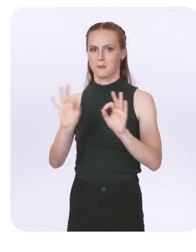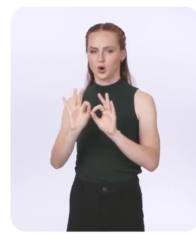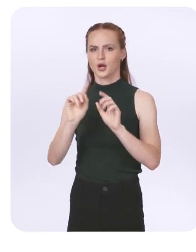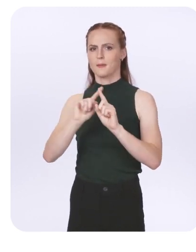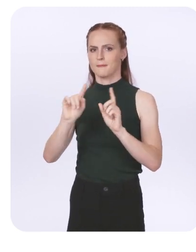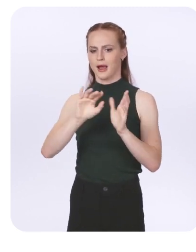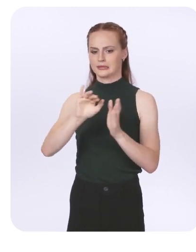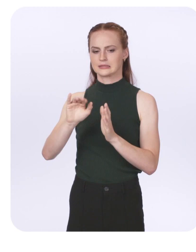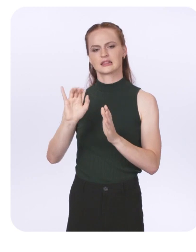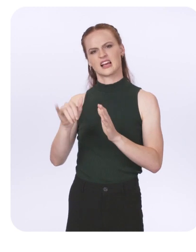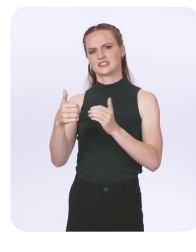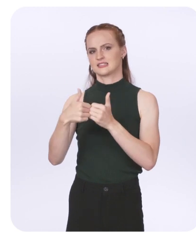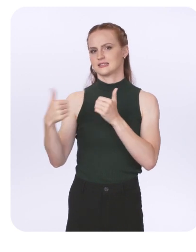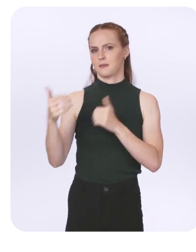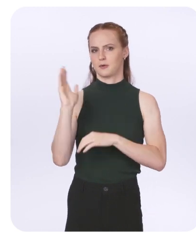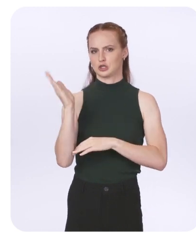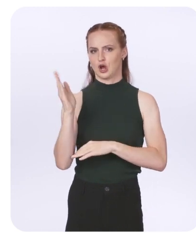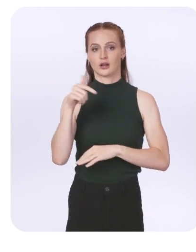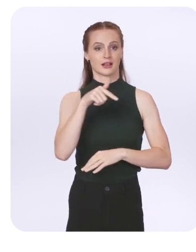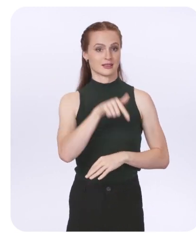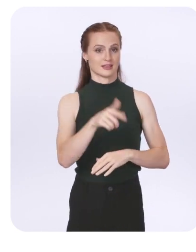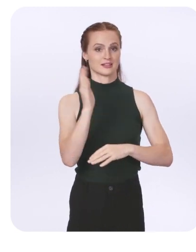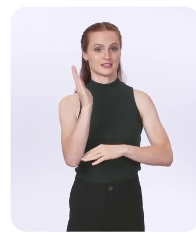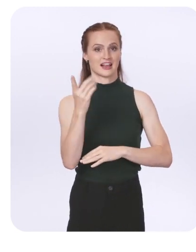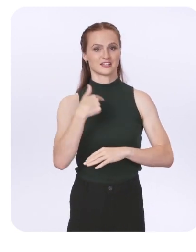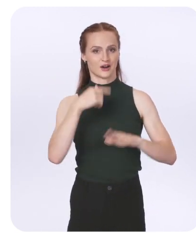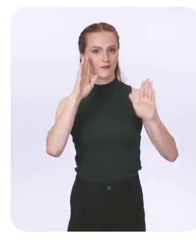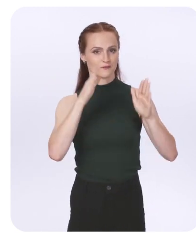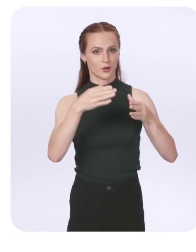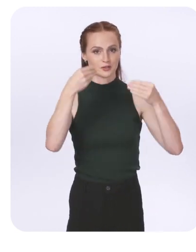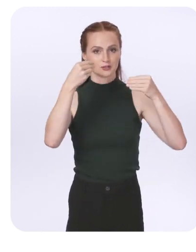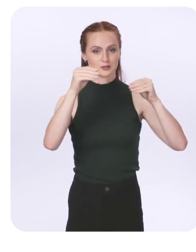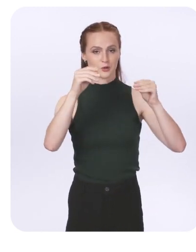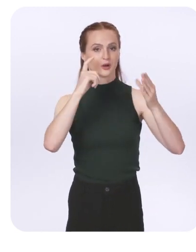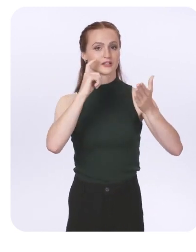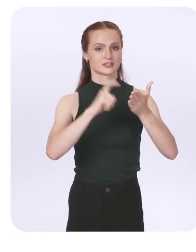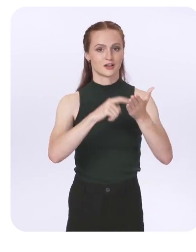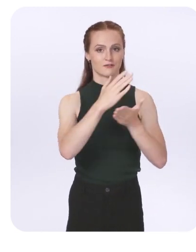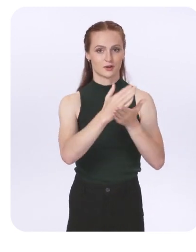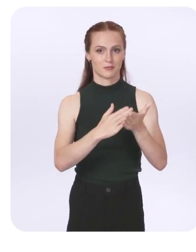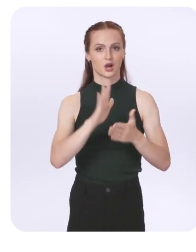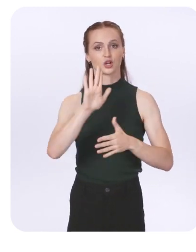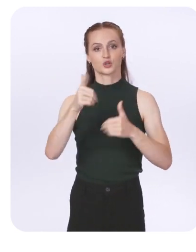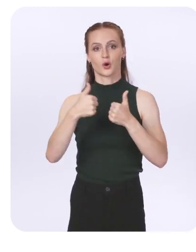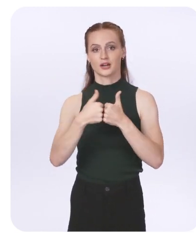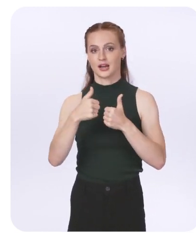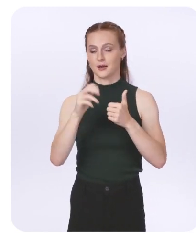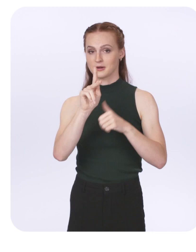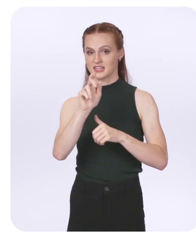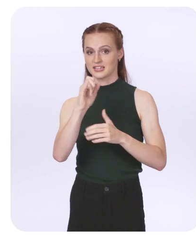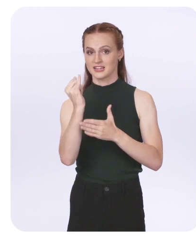16th c. scientist Galileo Galilei said: “Measure what can be measured...